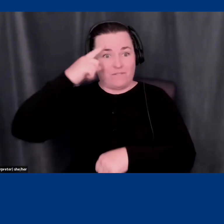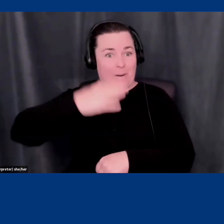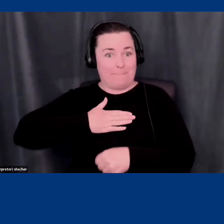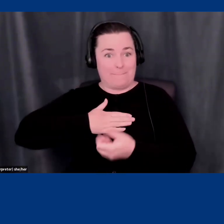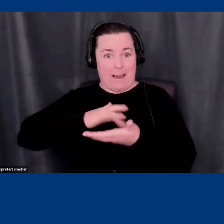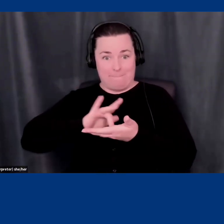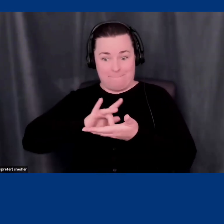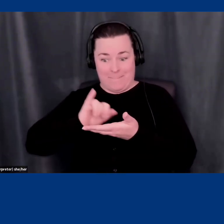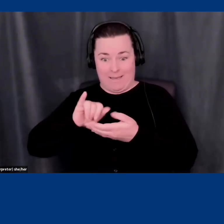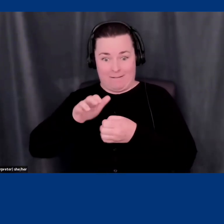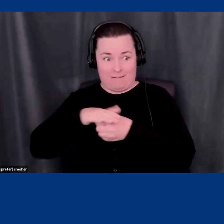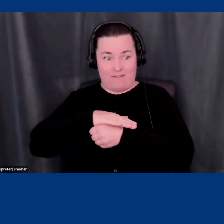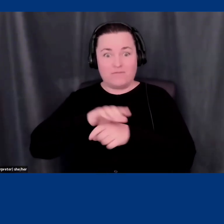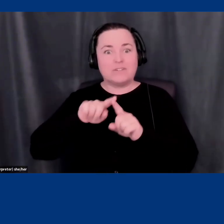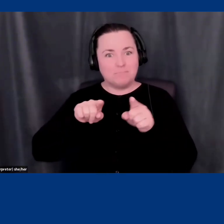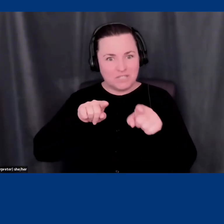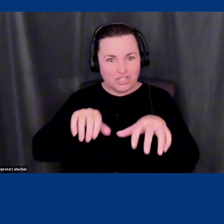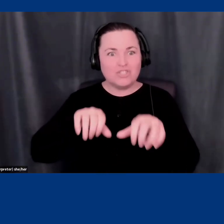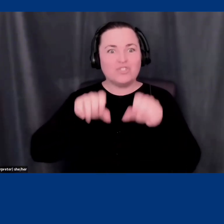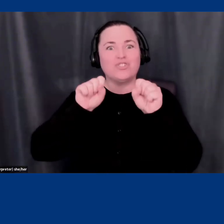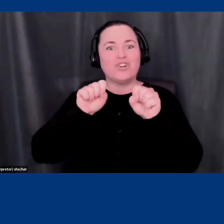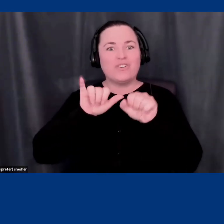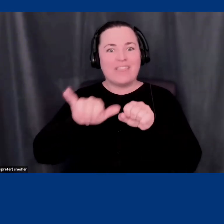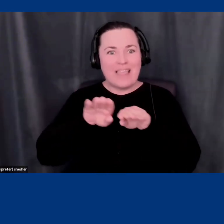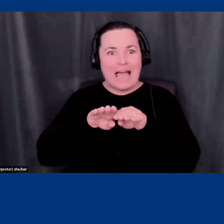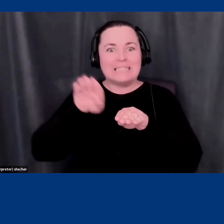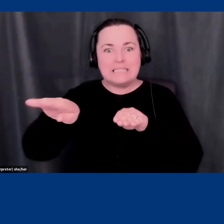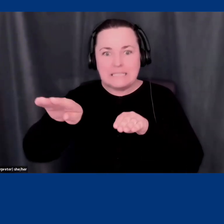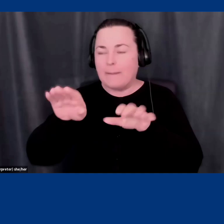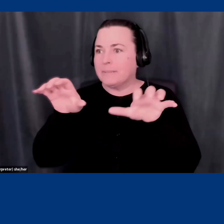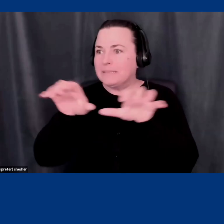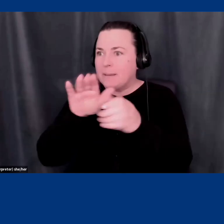she took that extra step to be that person and I didn't